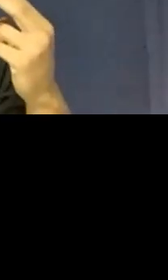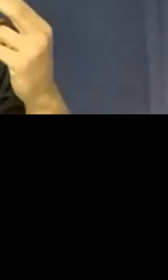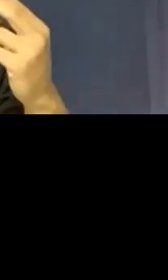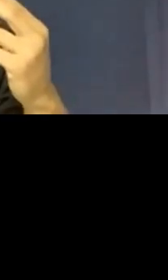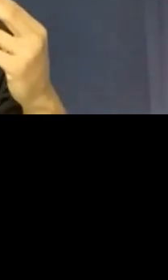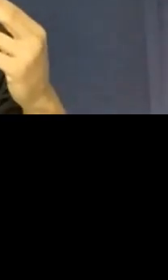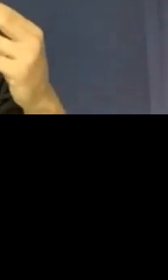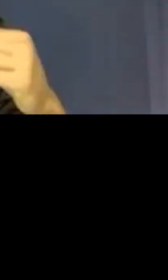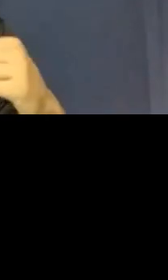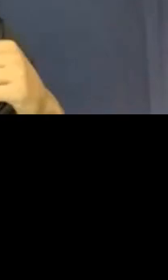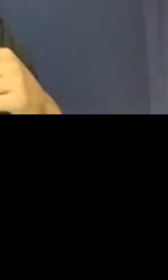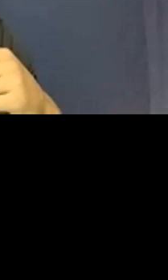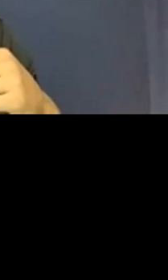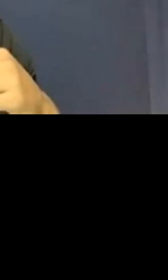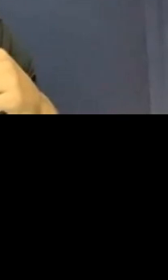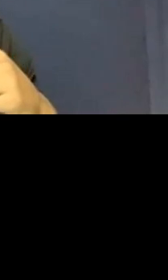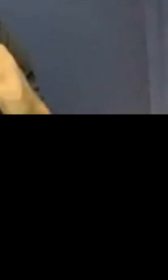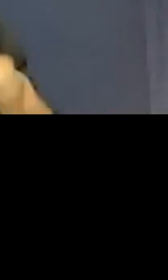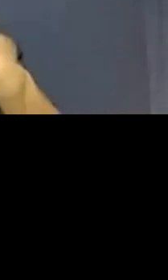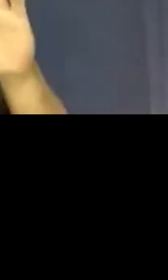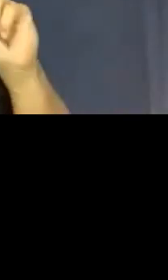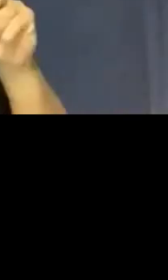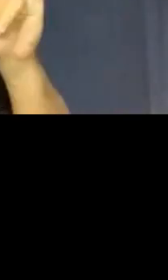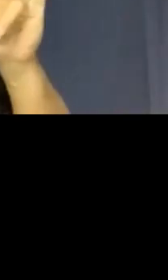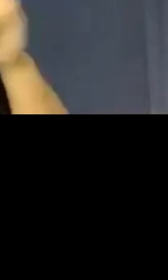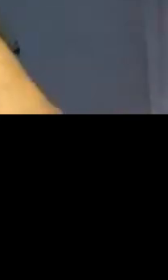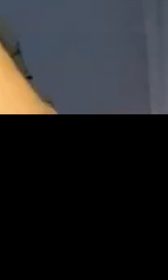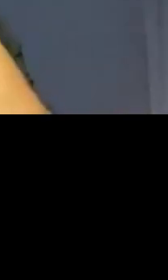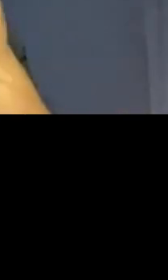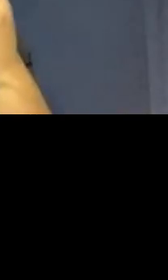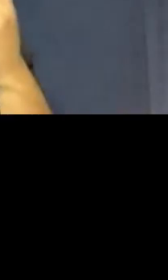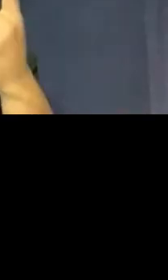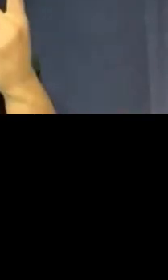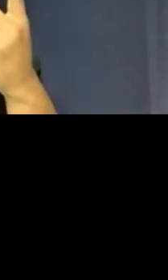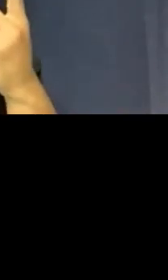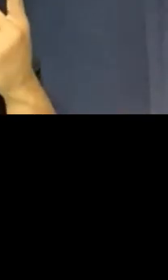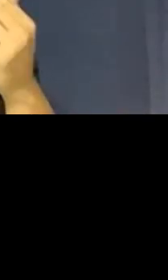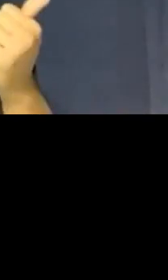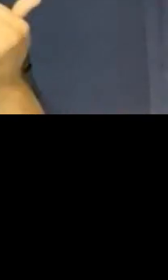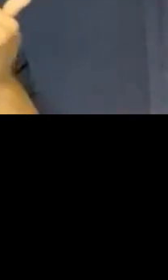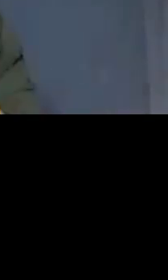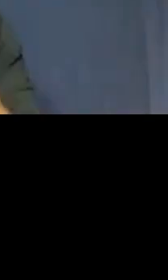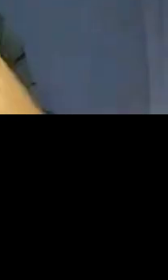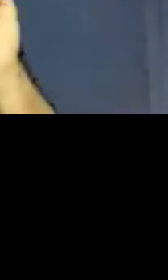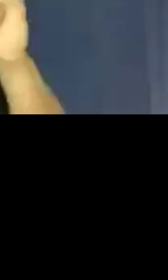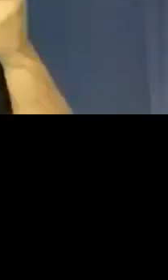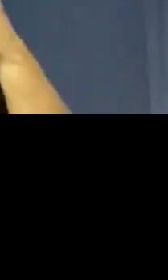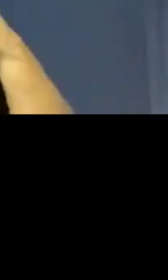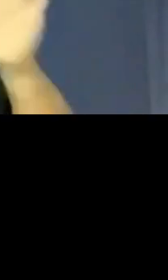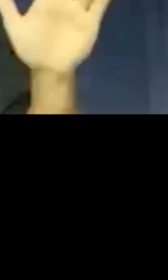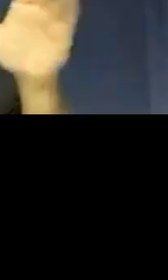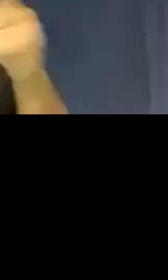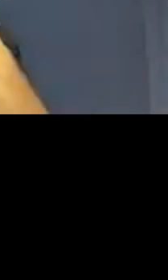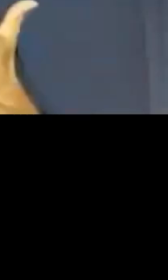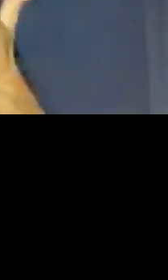So I want to see-- Casey, do you see anything here that is broad and we may want to verbalize before we close out